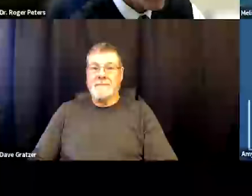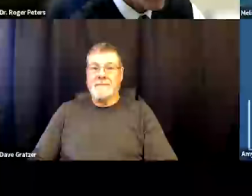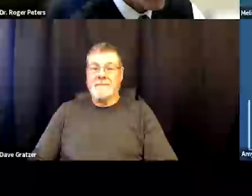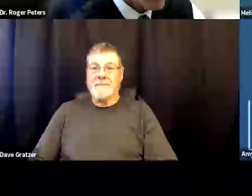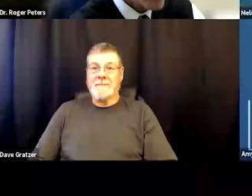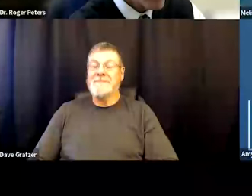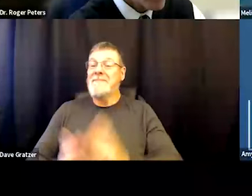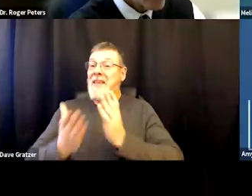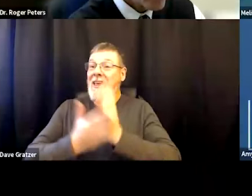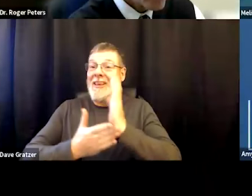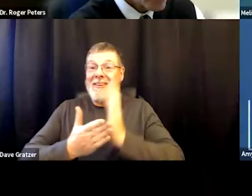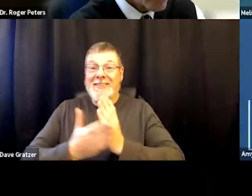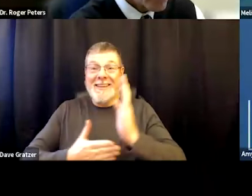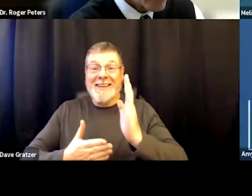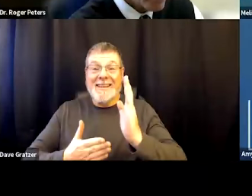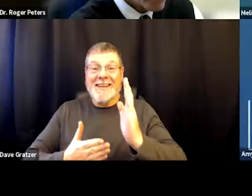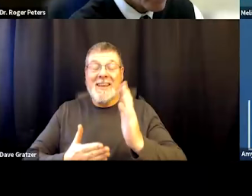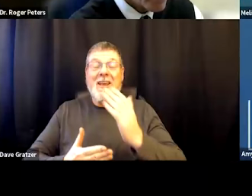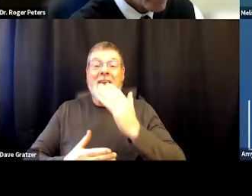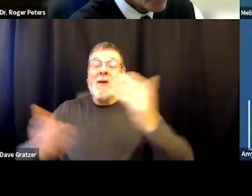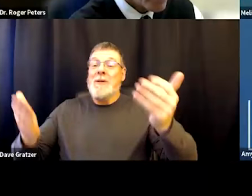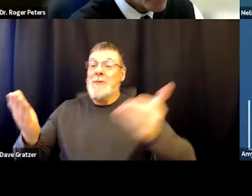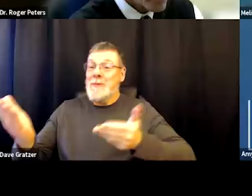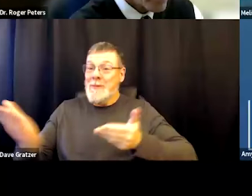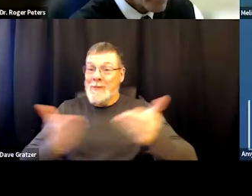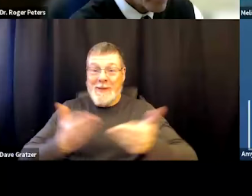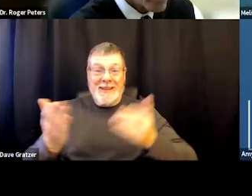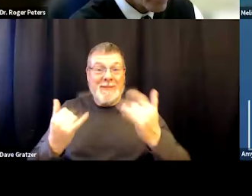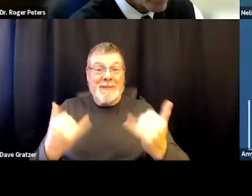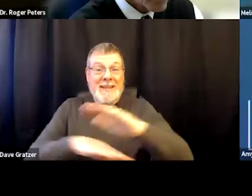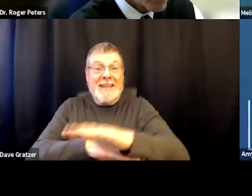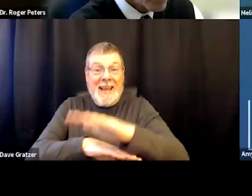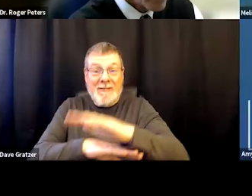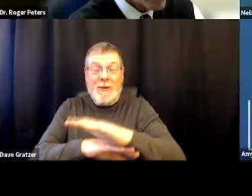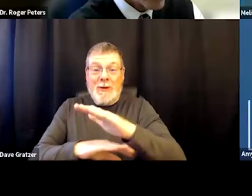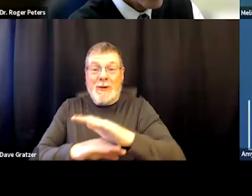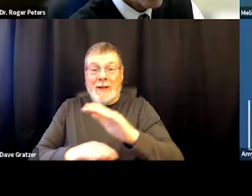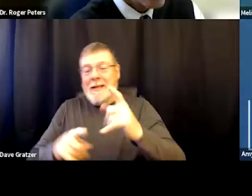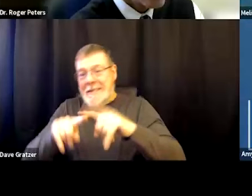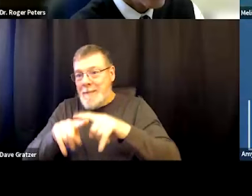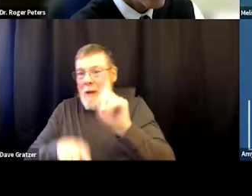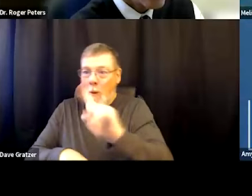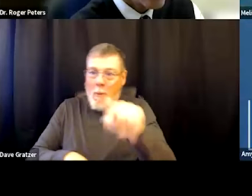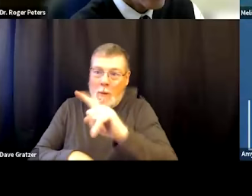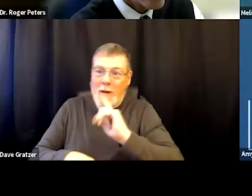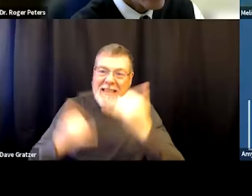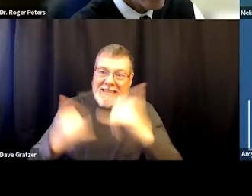Okay, all right, well, welcome to this afternoon's, or depending on where you are, maybe it's still morning,